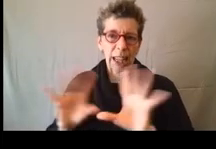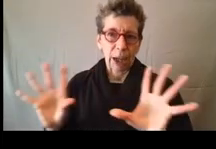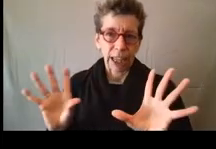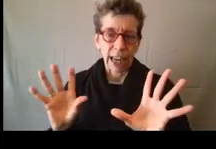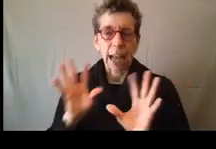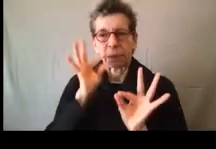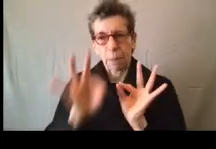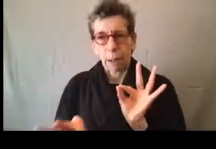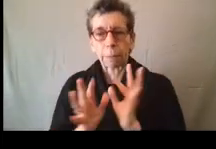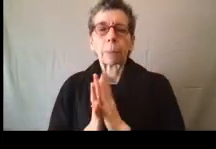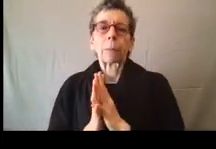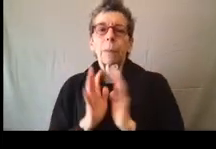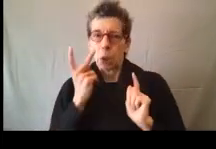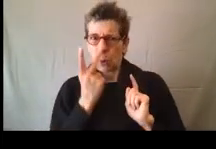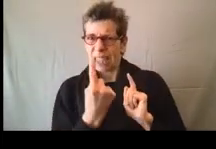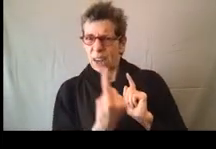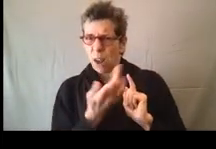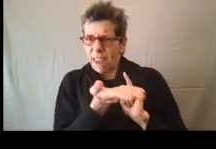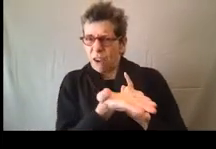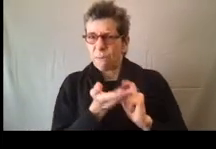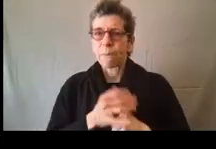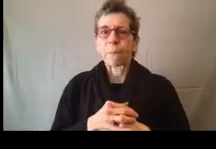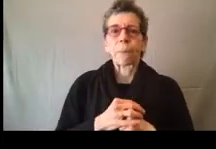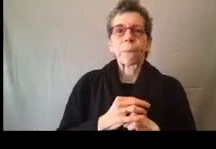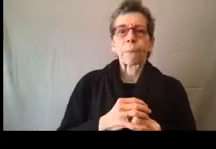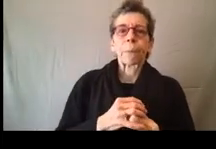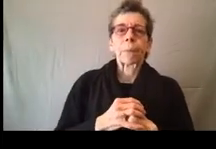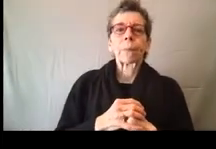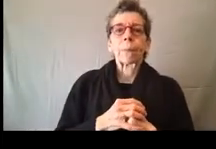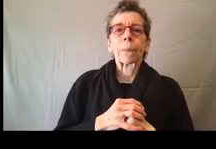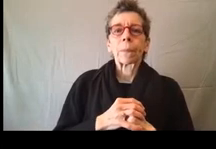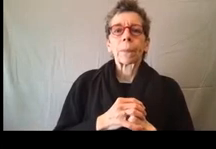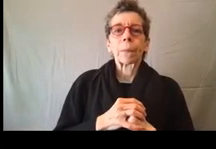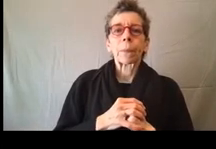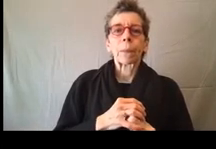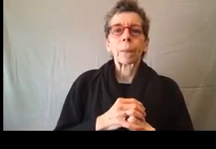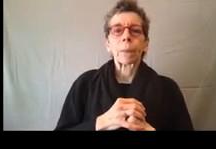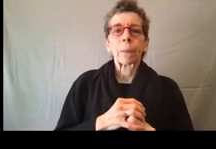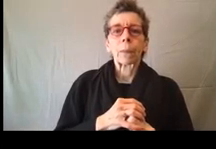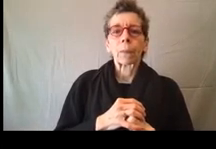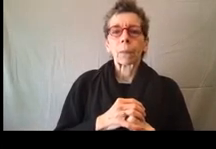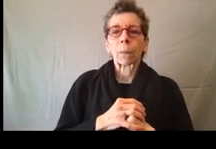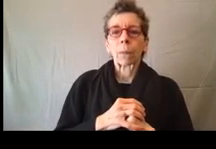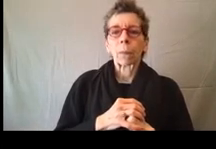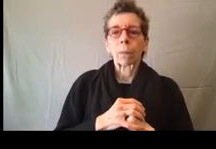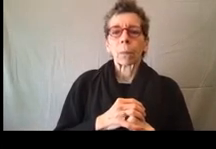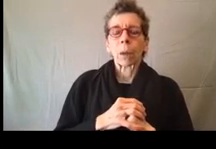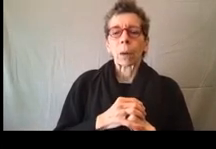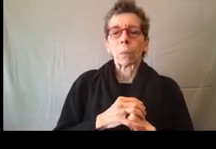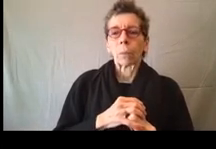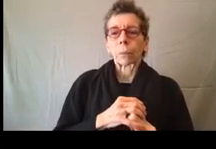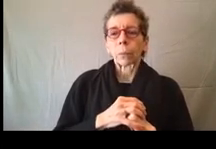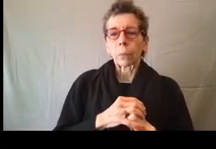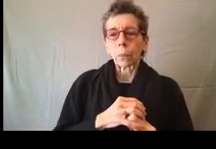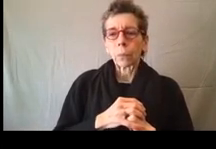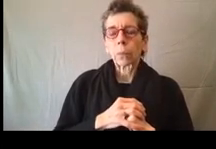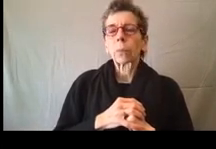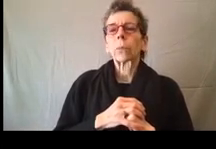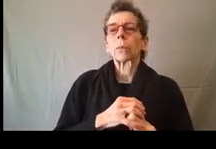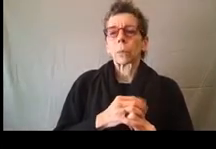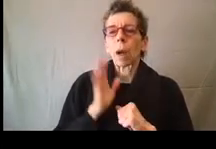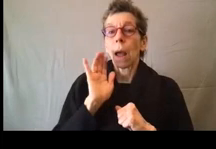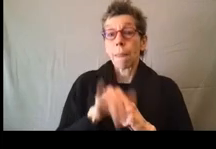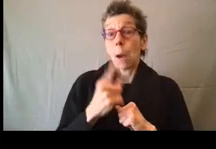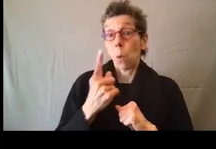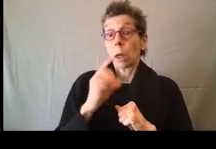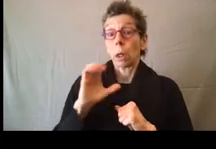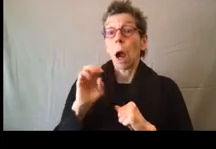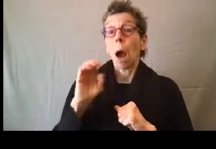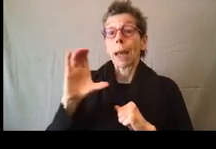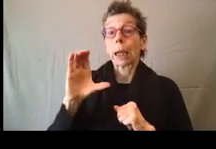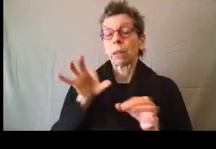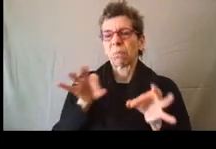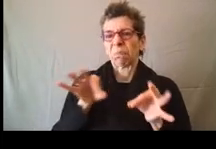is one of the comics that we created. So, here, this is a comic on what is the disability.